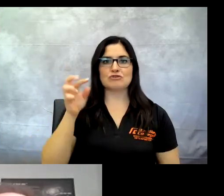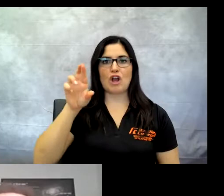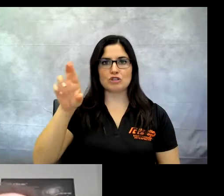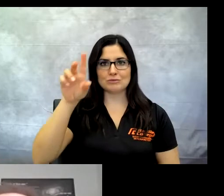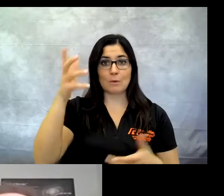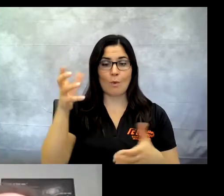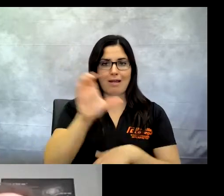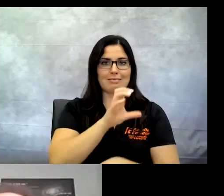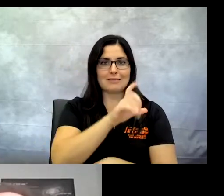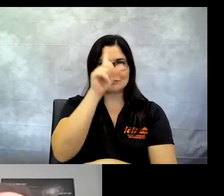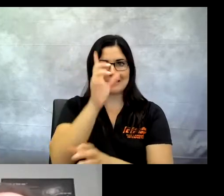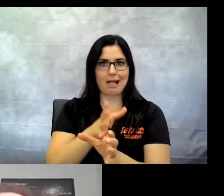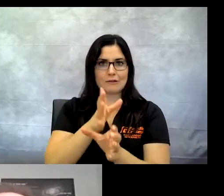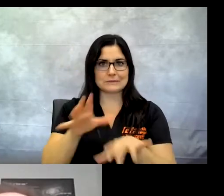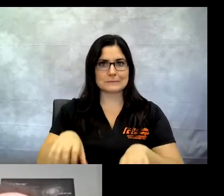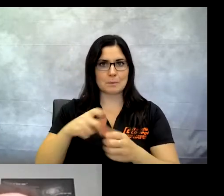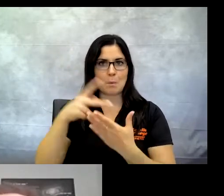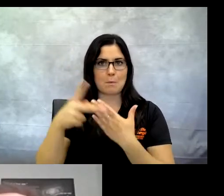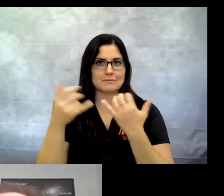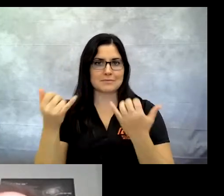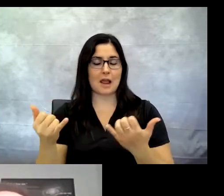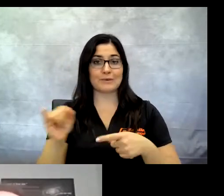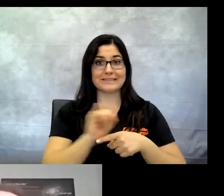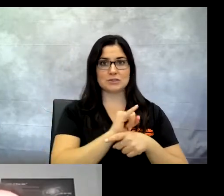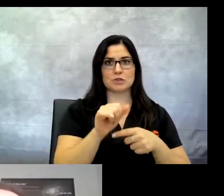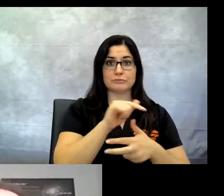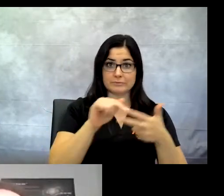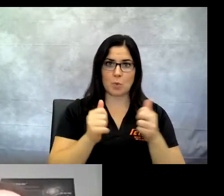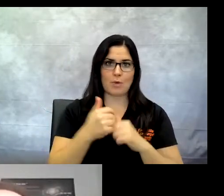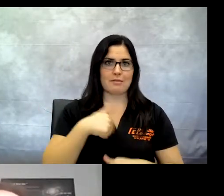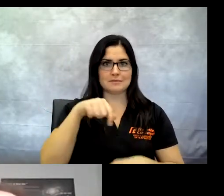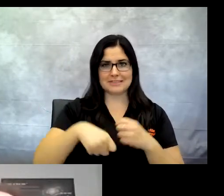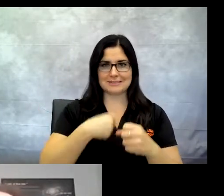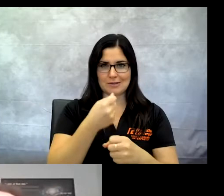and they are interning with us this year. So with that, I'm going to turn it over to my team